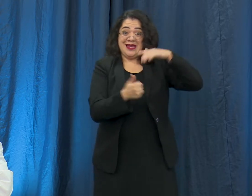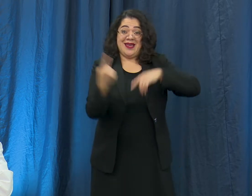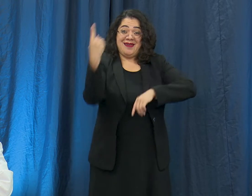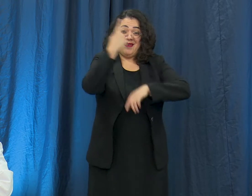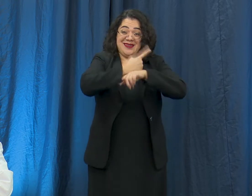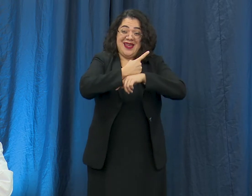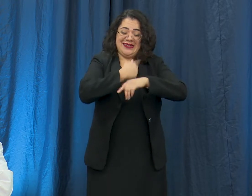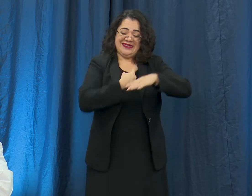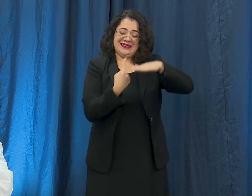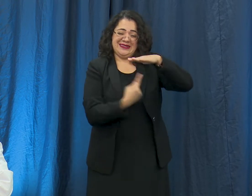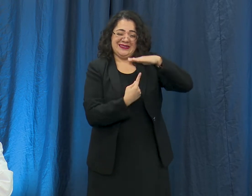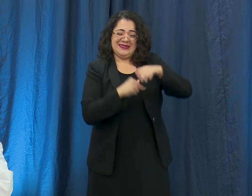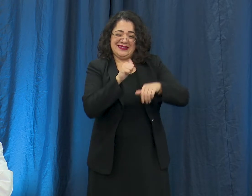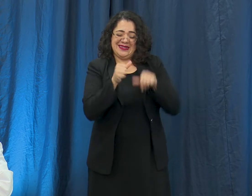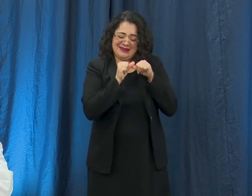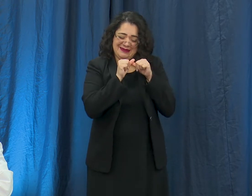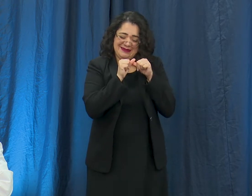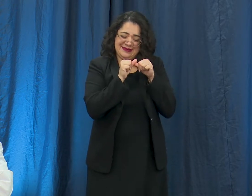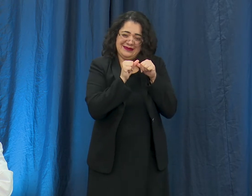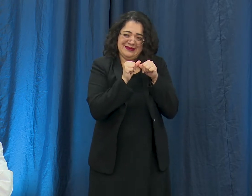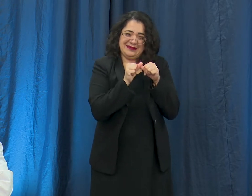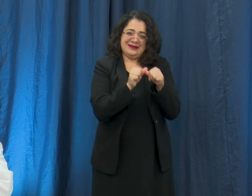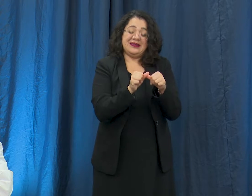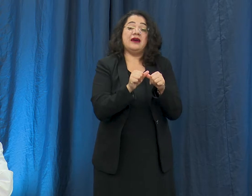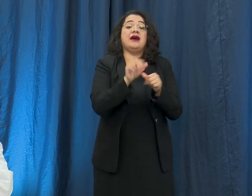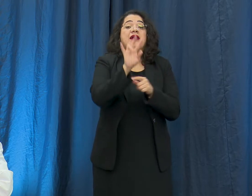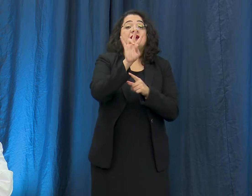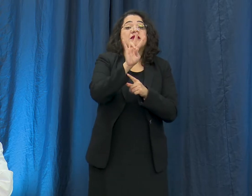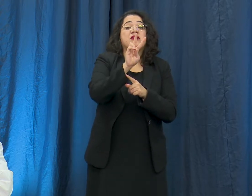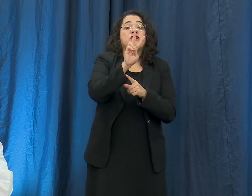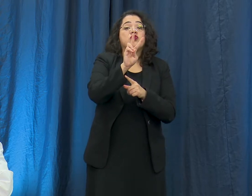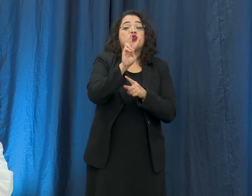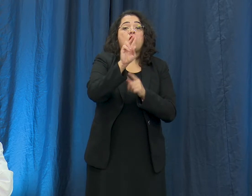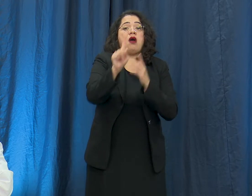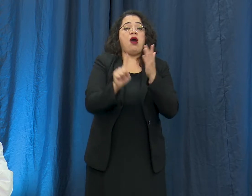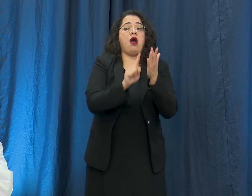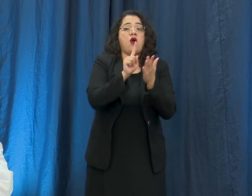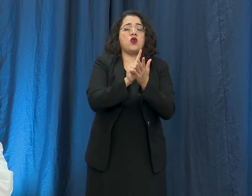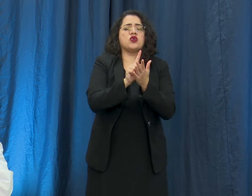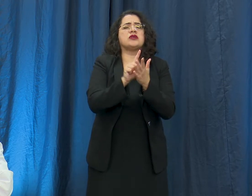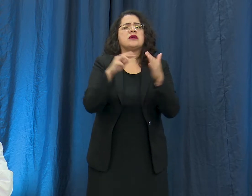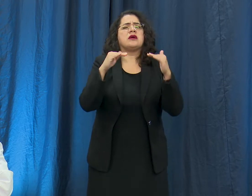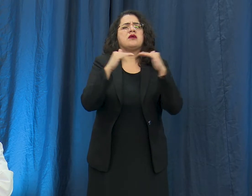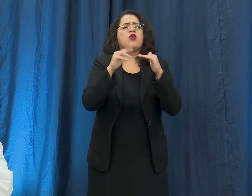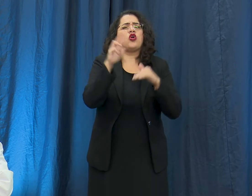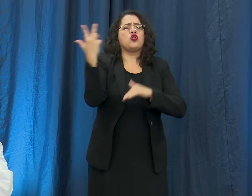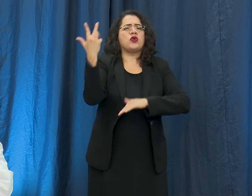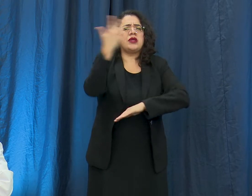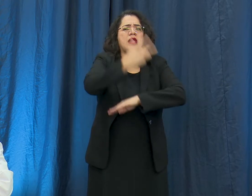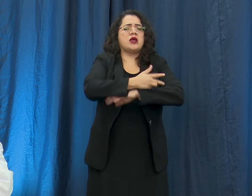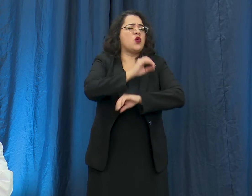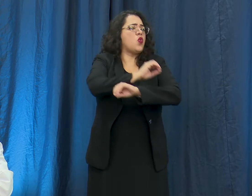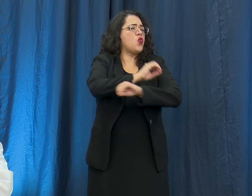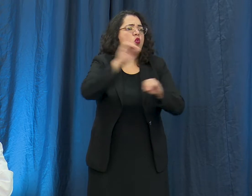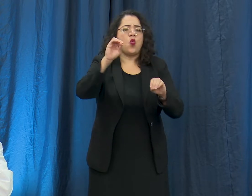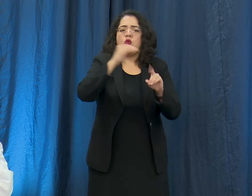you also need 72 hours or three days of no fever and no medicines to reduce a